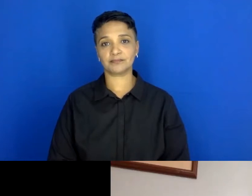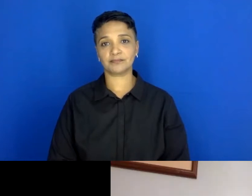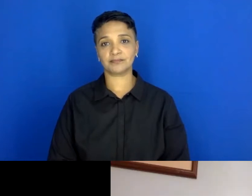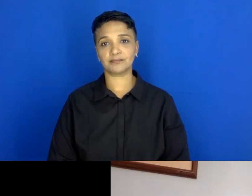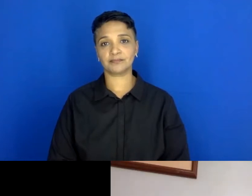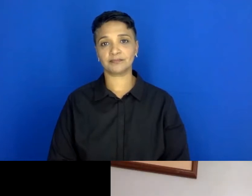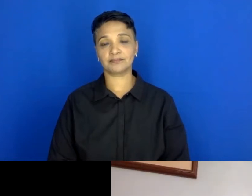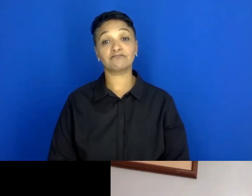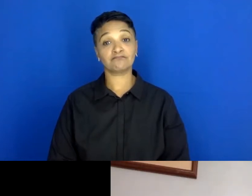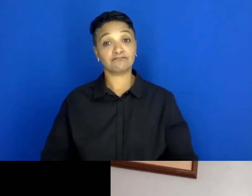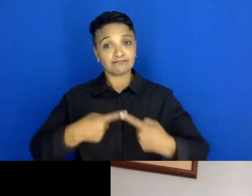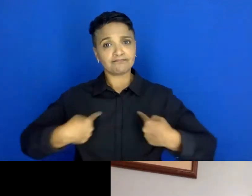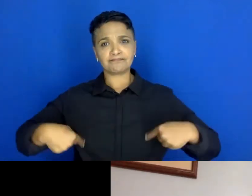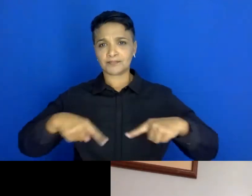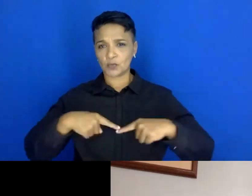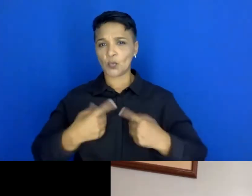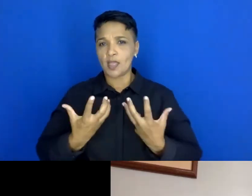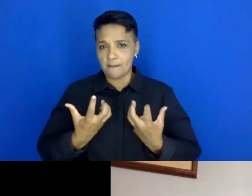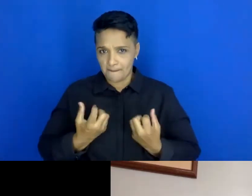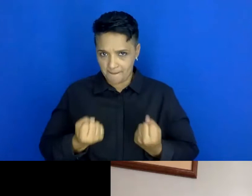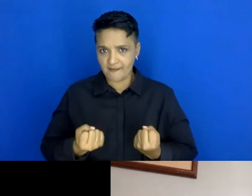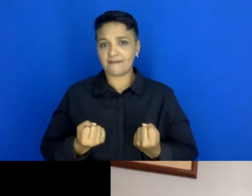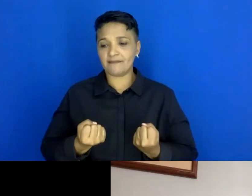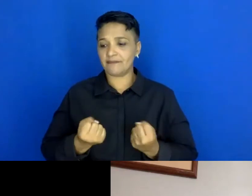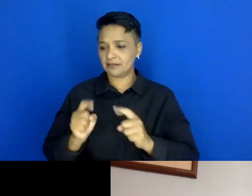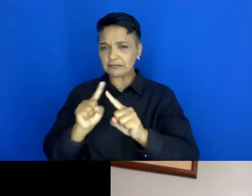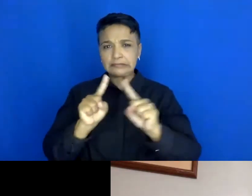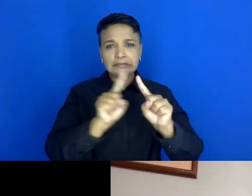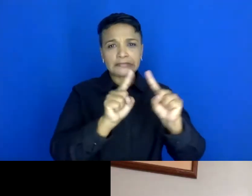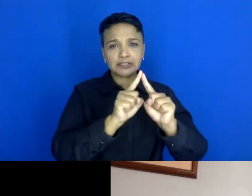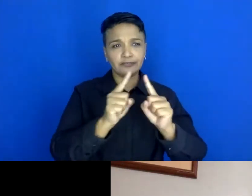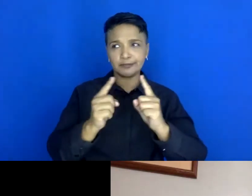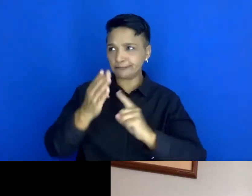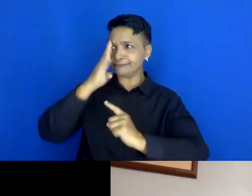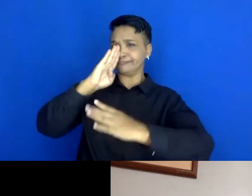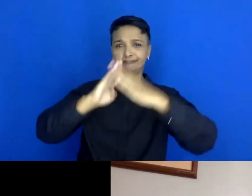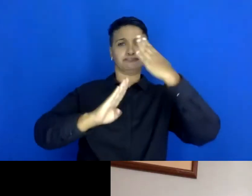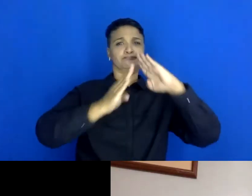so we have to implement all of the call from the agenda of the people with disabilities